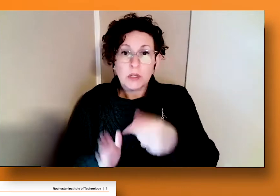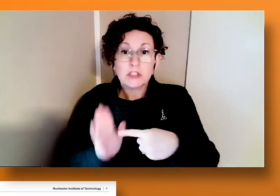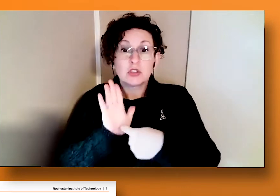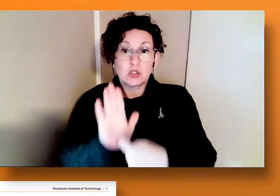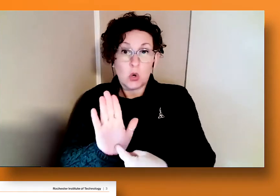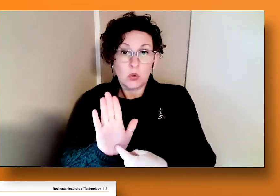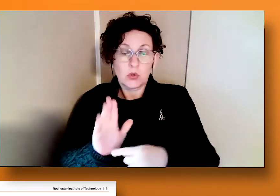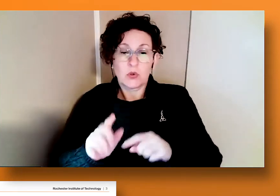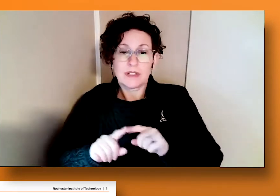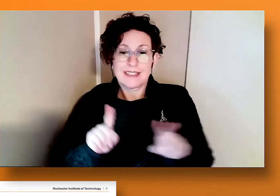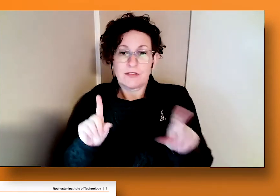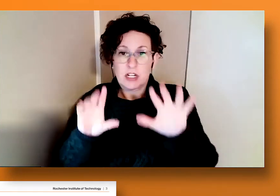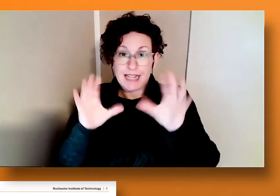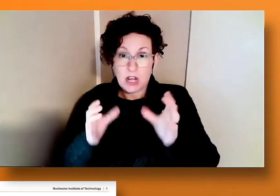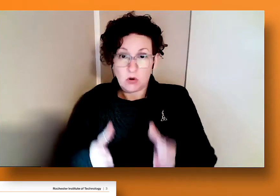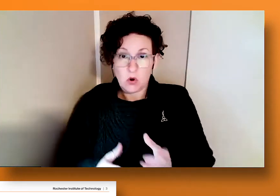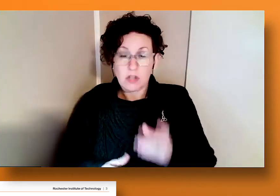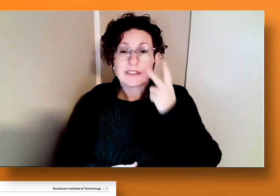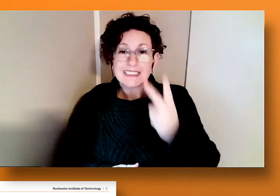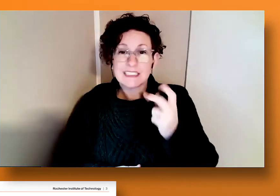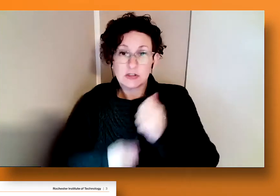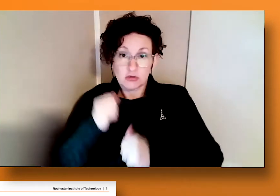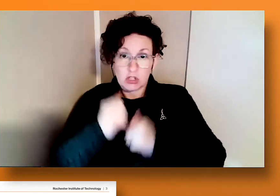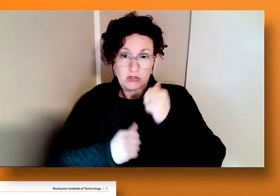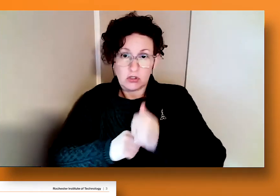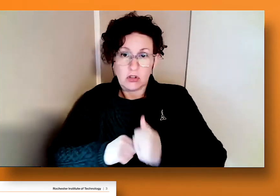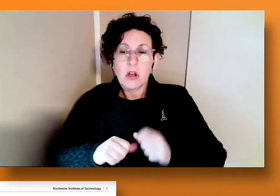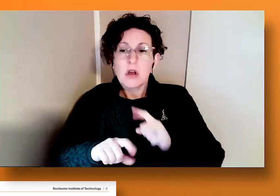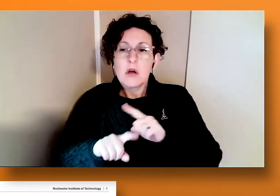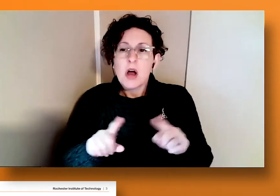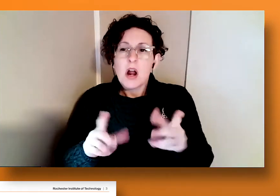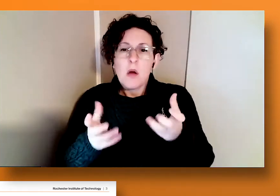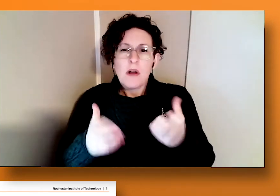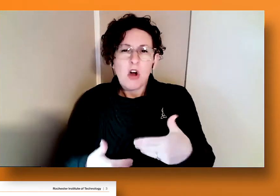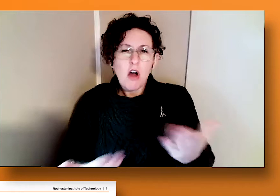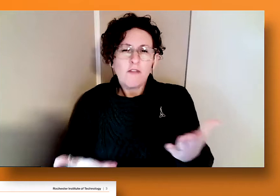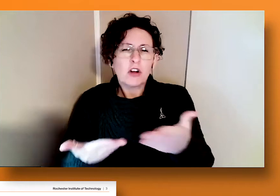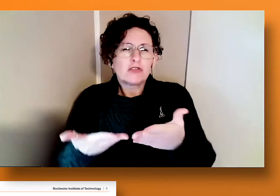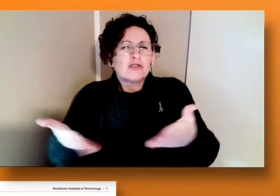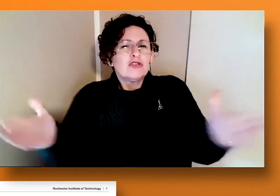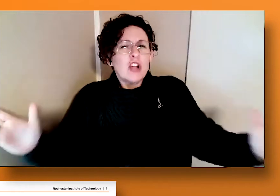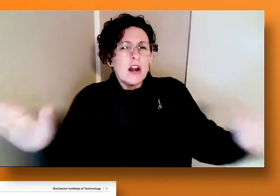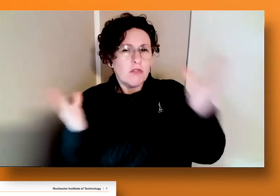and you'll actually be able to see a grant statement and see the structure, but I just want to give kind of an overview